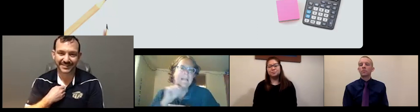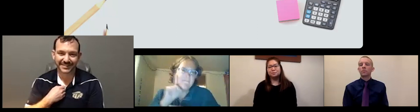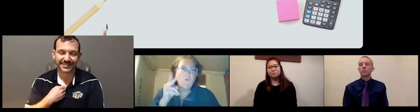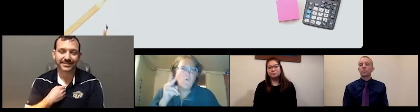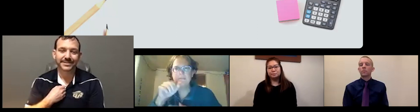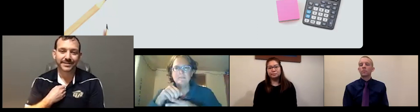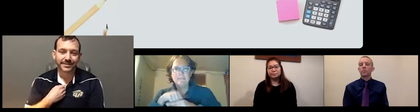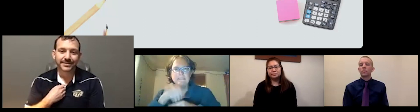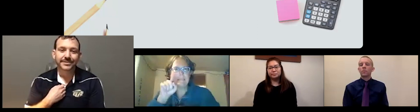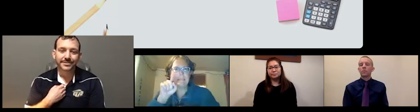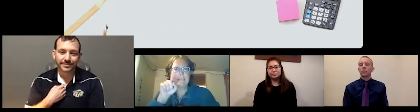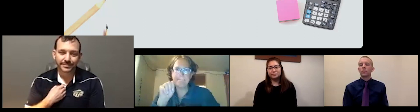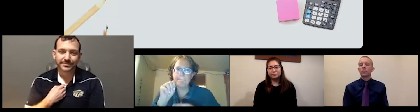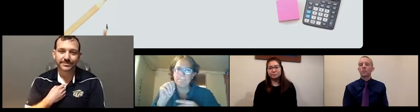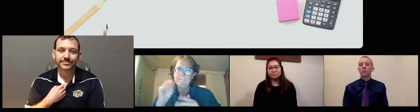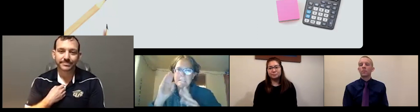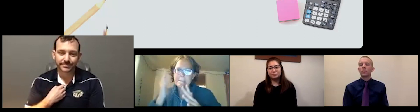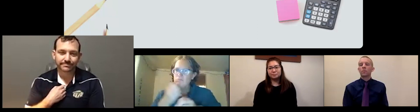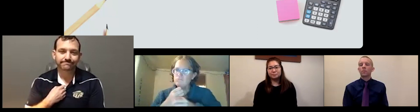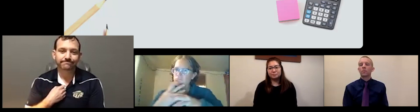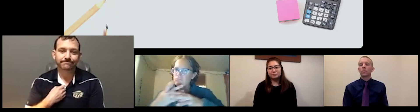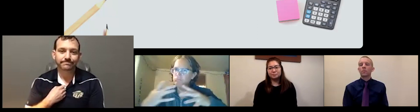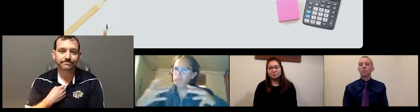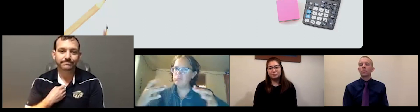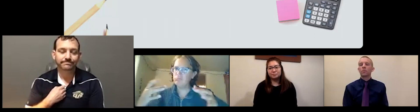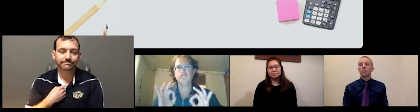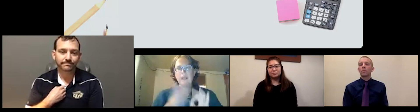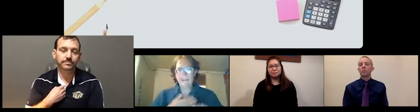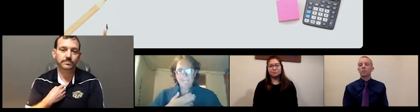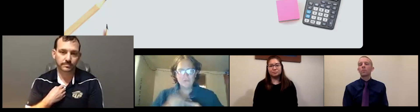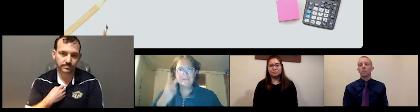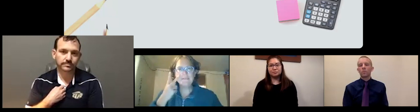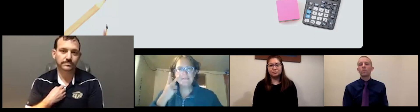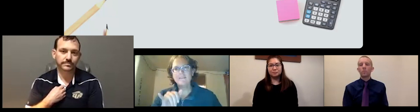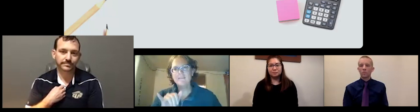hard of hearing people in STEM is growing. I’m happy to see that.